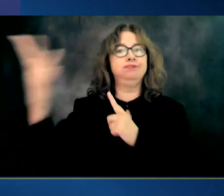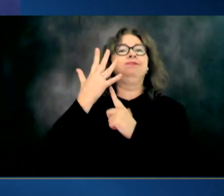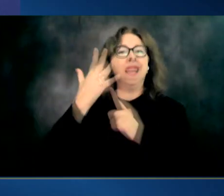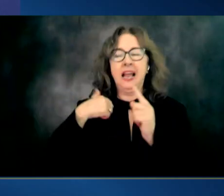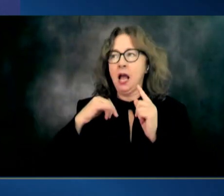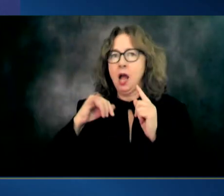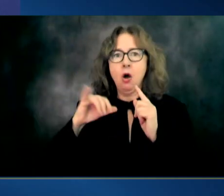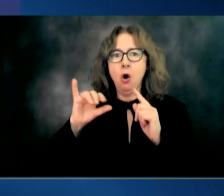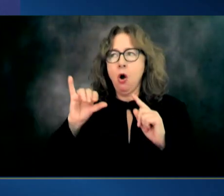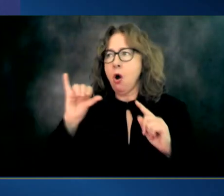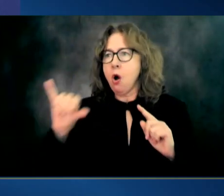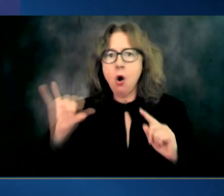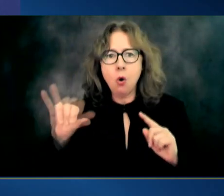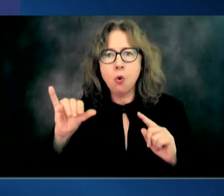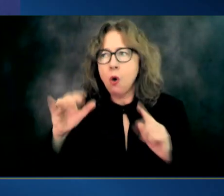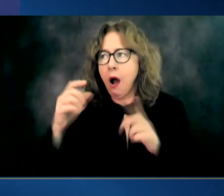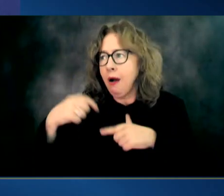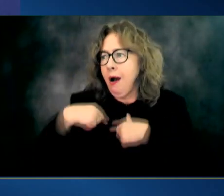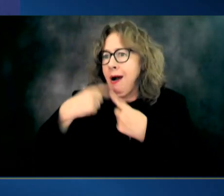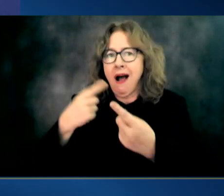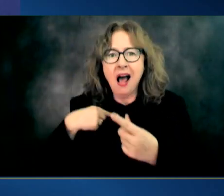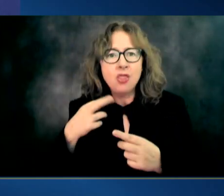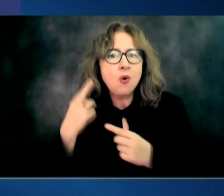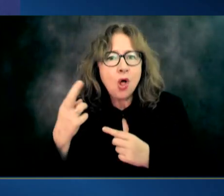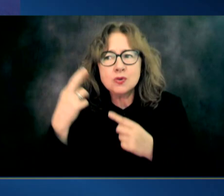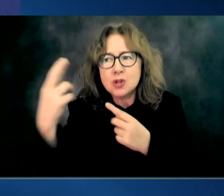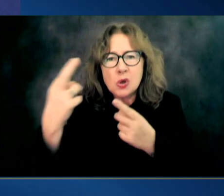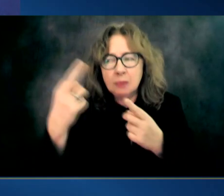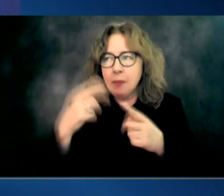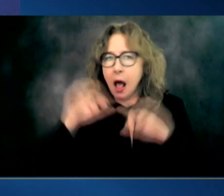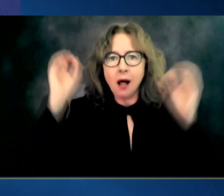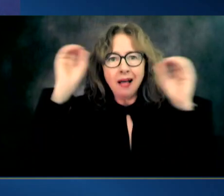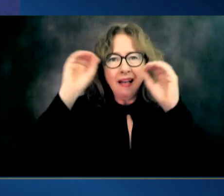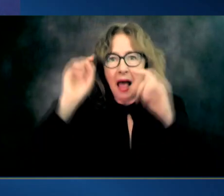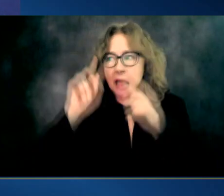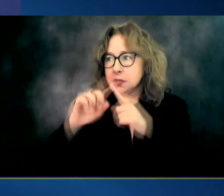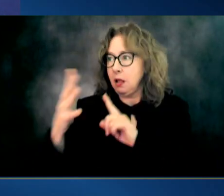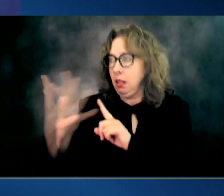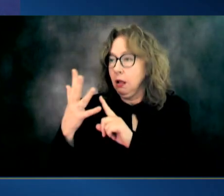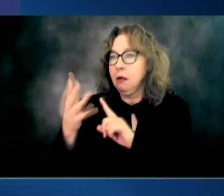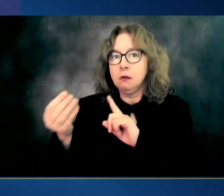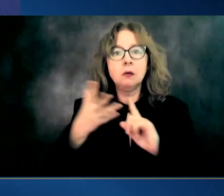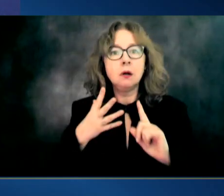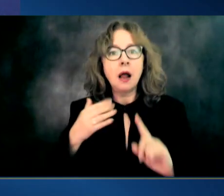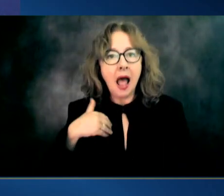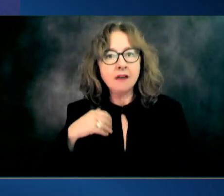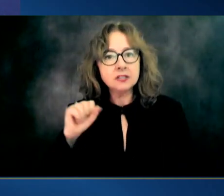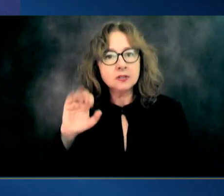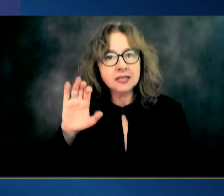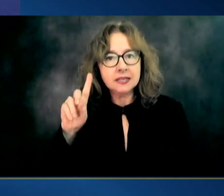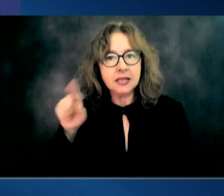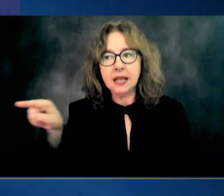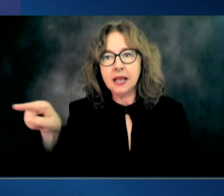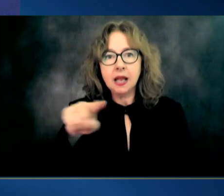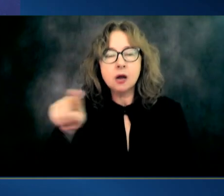was very close with had sickle cell disease. You know, people who, I mean, I've literally grown